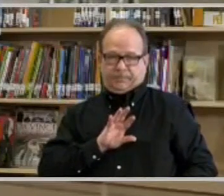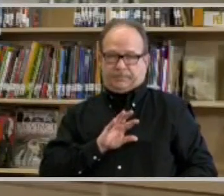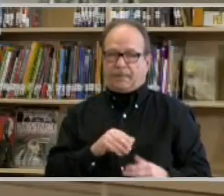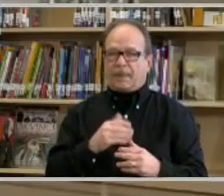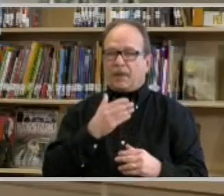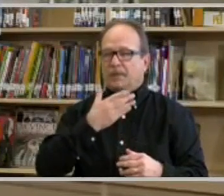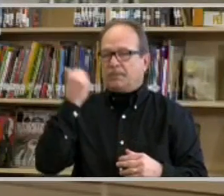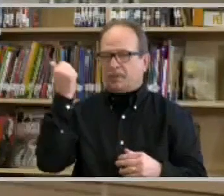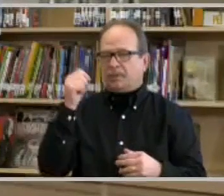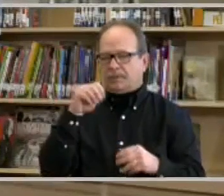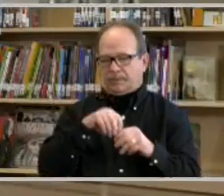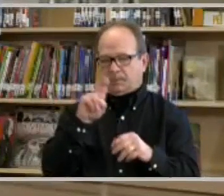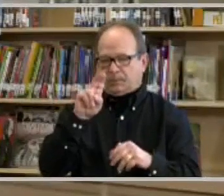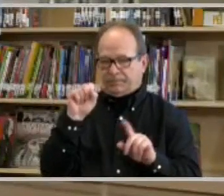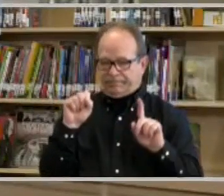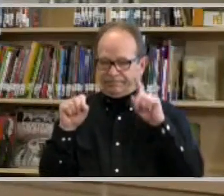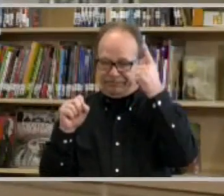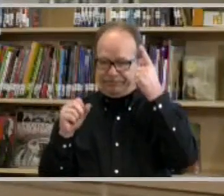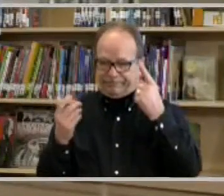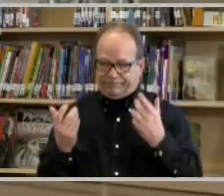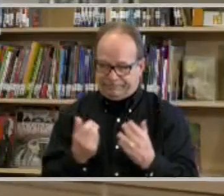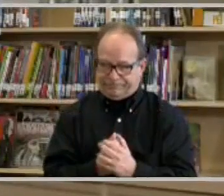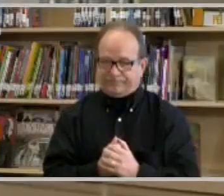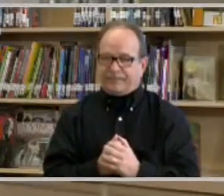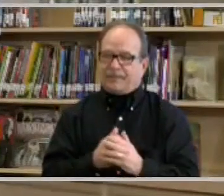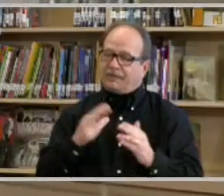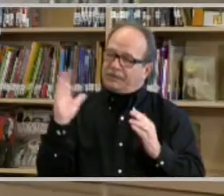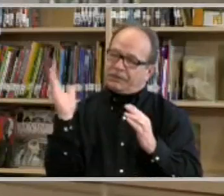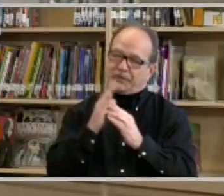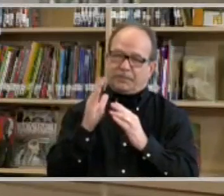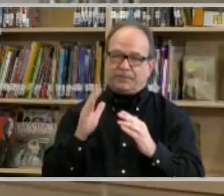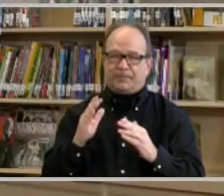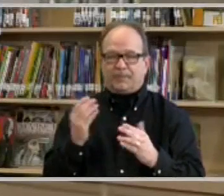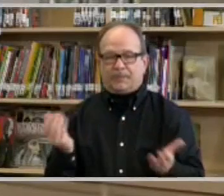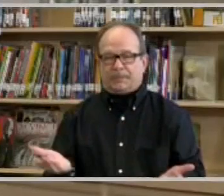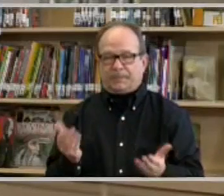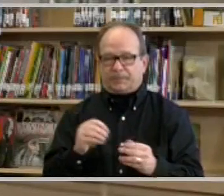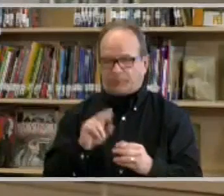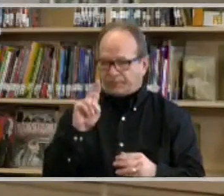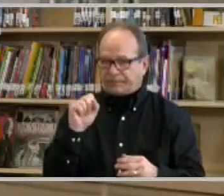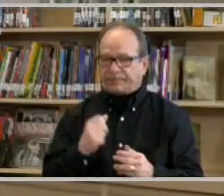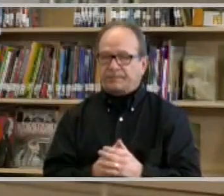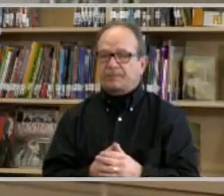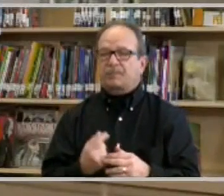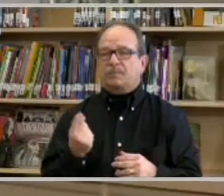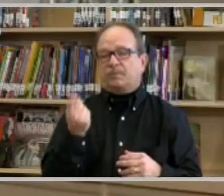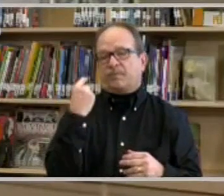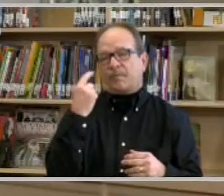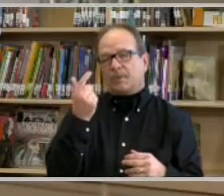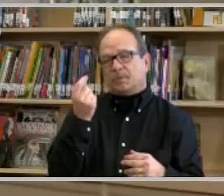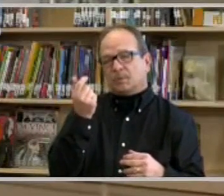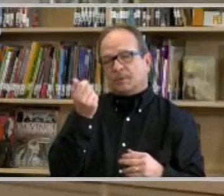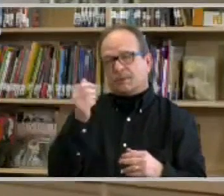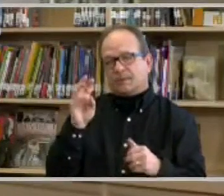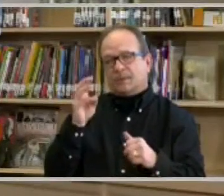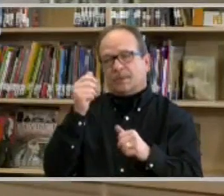PROGRAM.